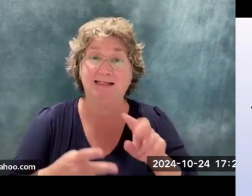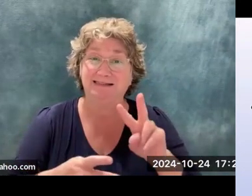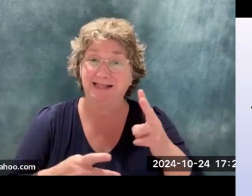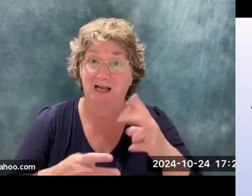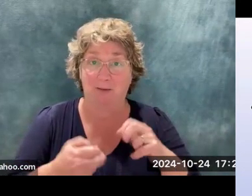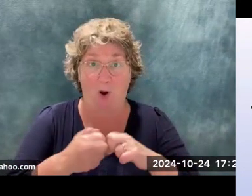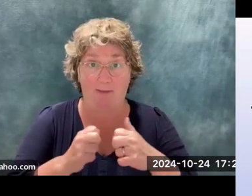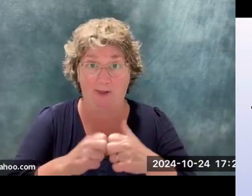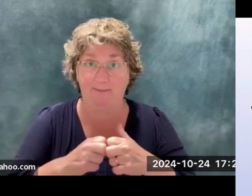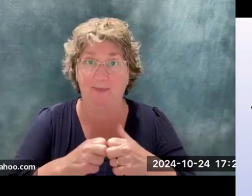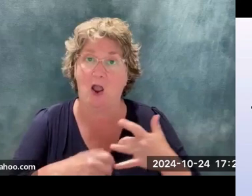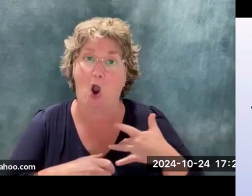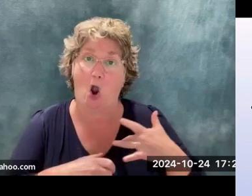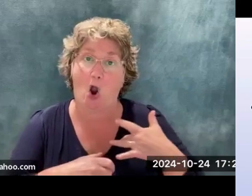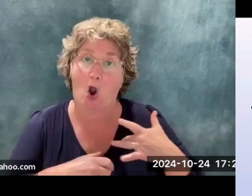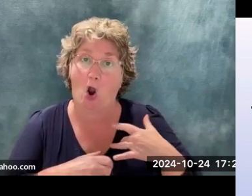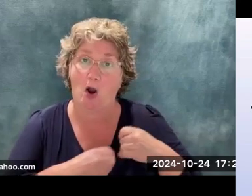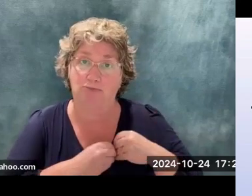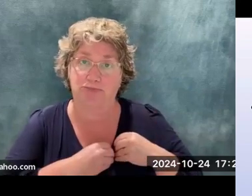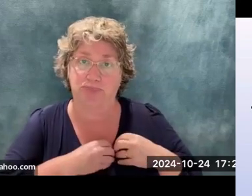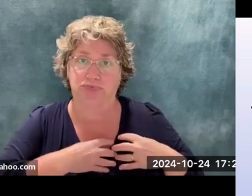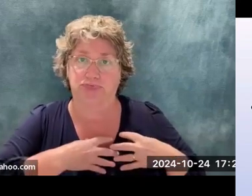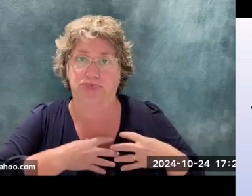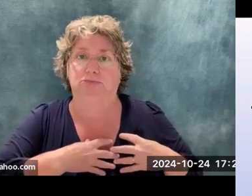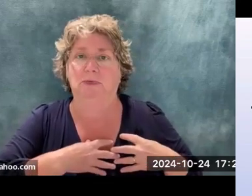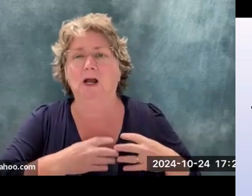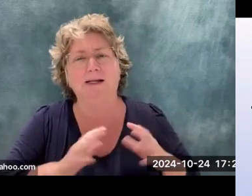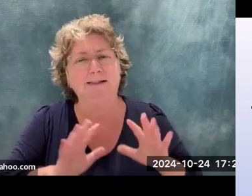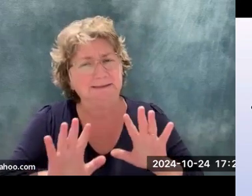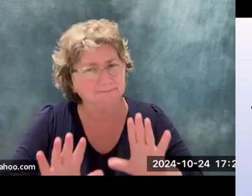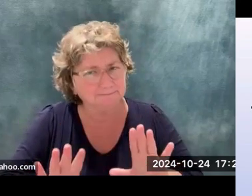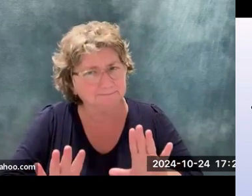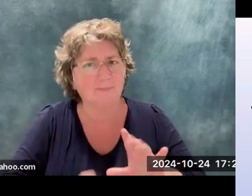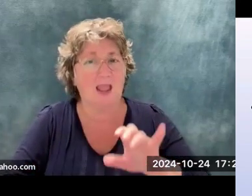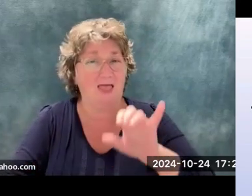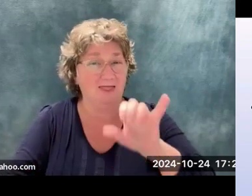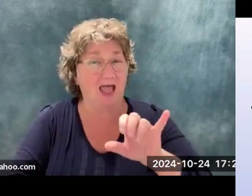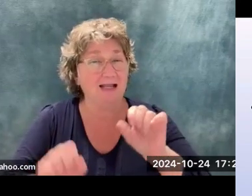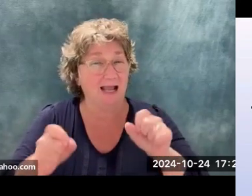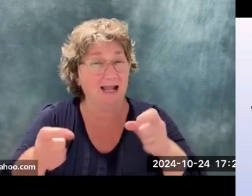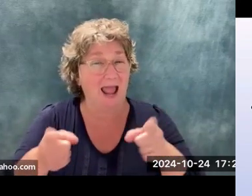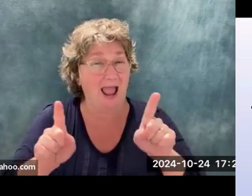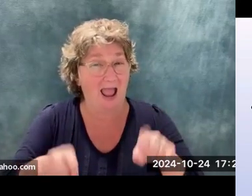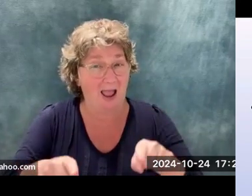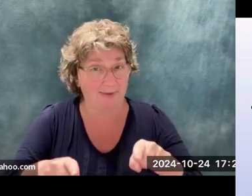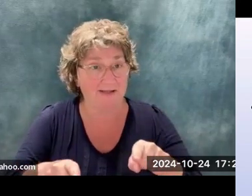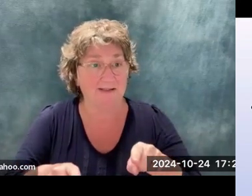So nearly all patients with myocarditis or pericarditis respond well to medicine and